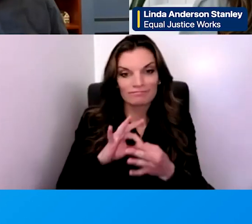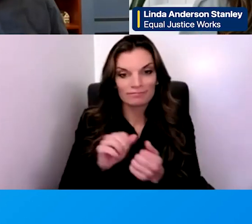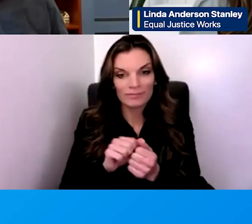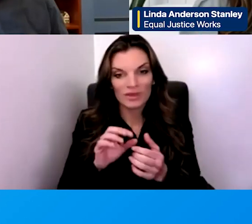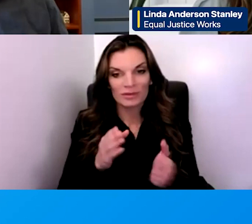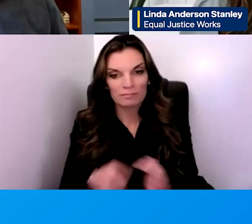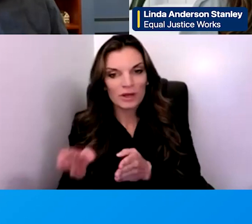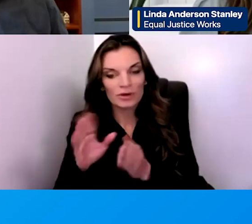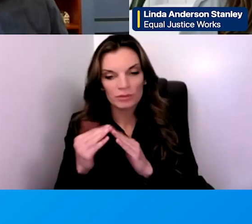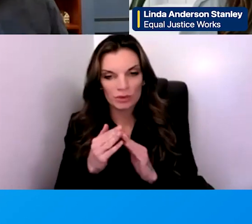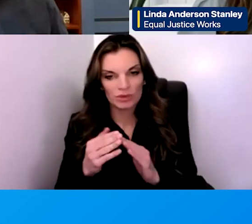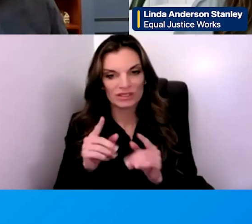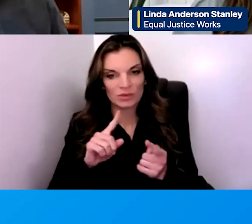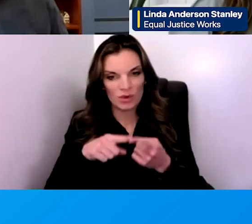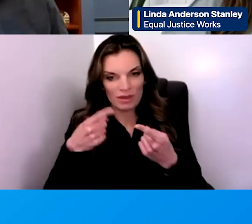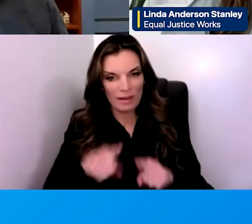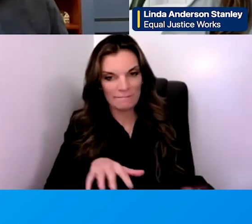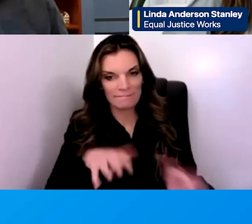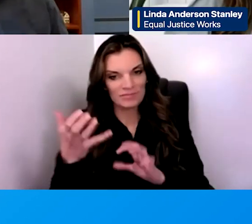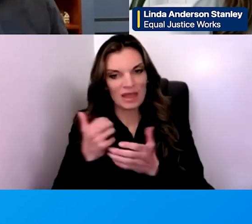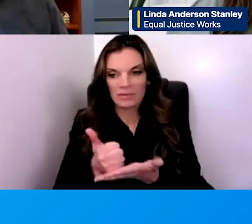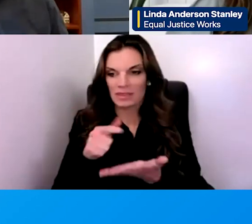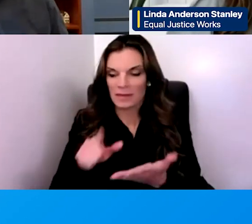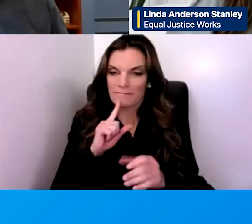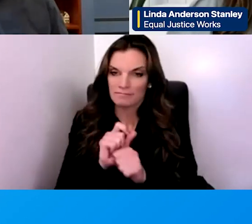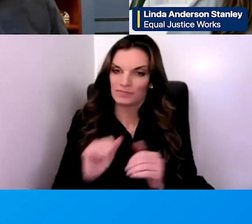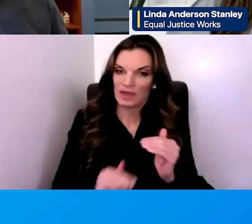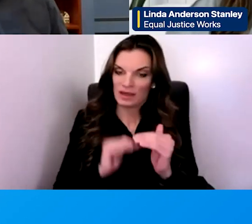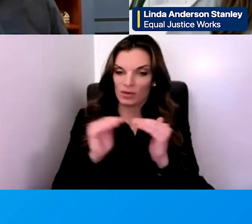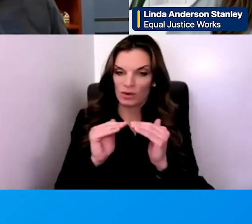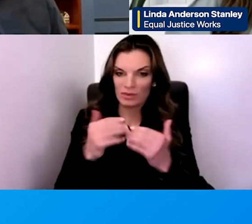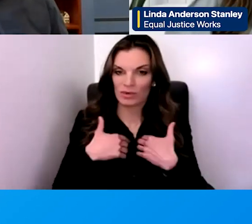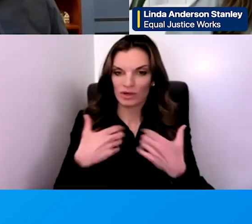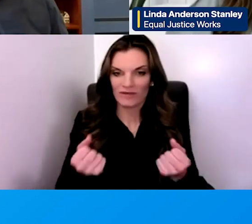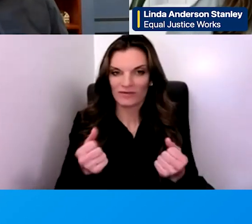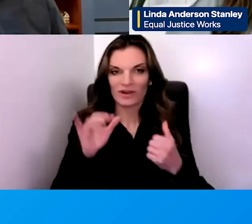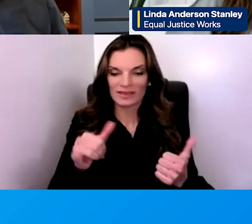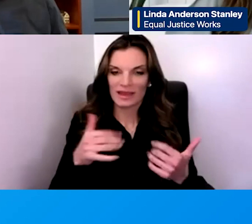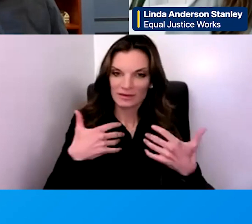Helping them equitably recover from disasters. And building resiliency in the future.